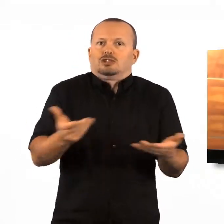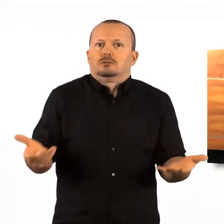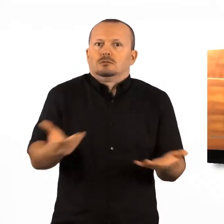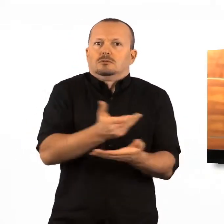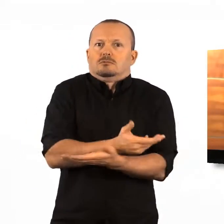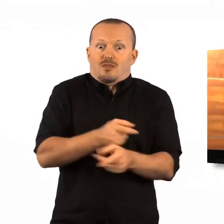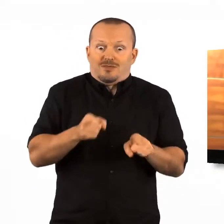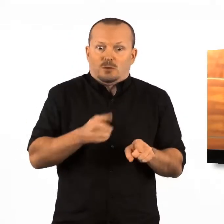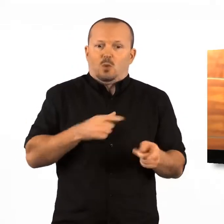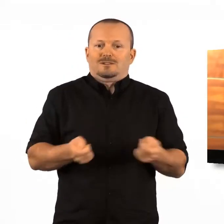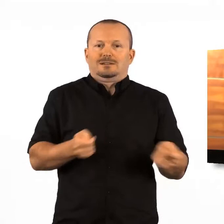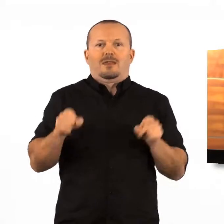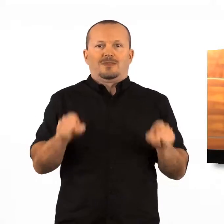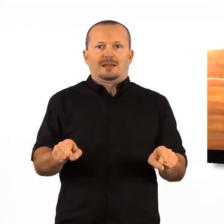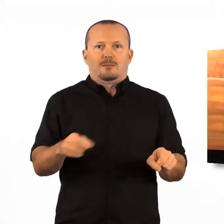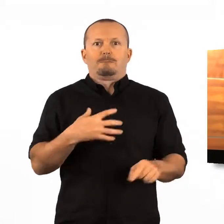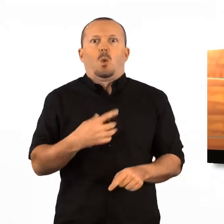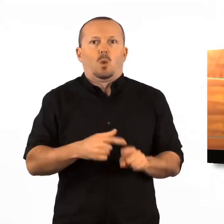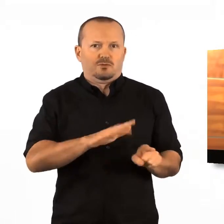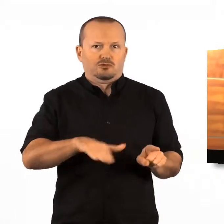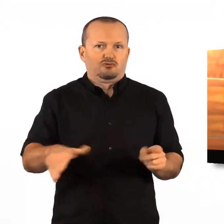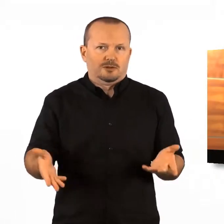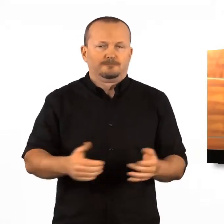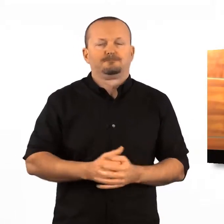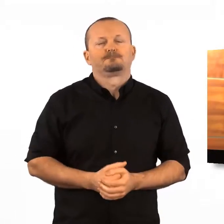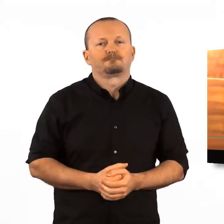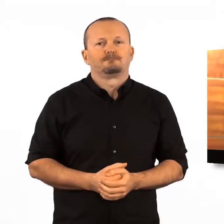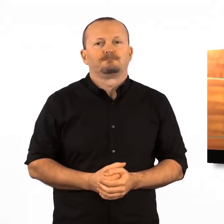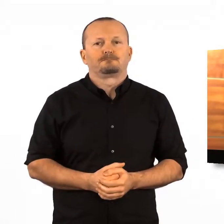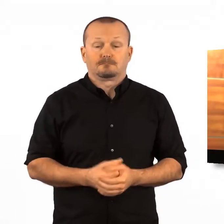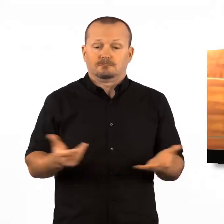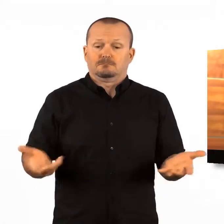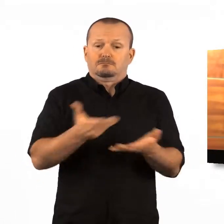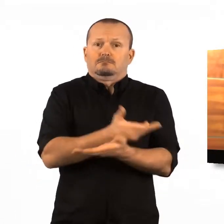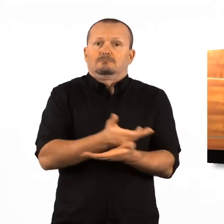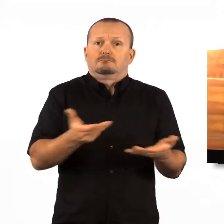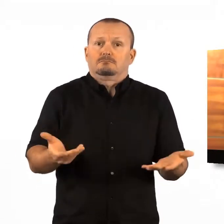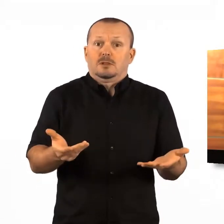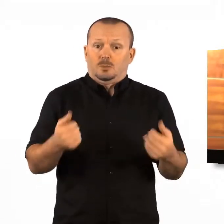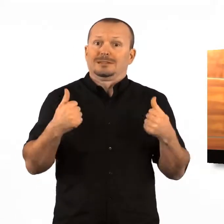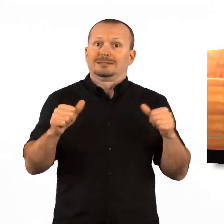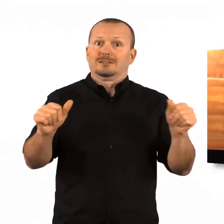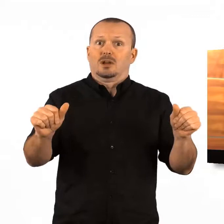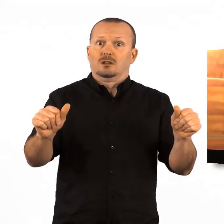wanting to facilitate more of with our children. To be successful in this interaction, children